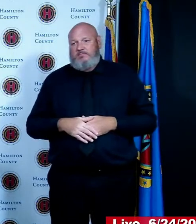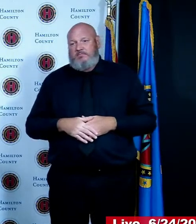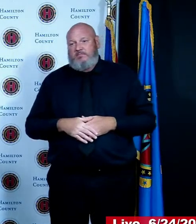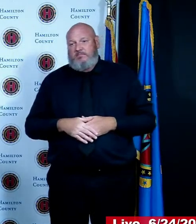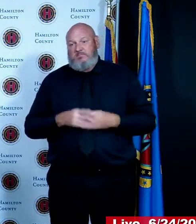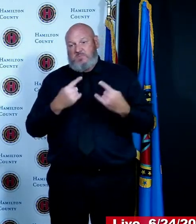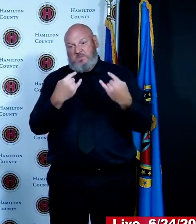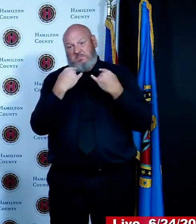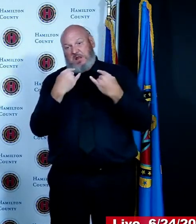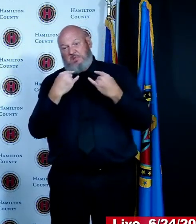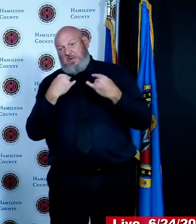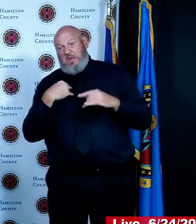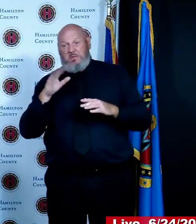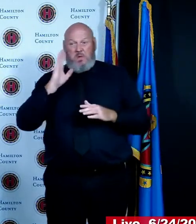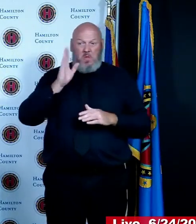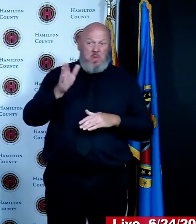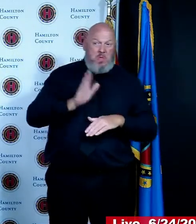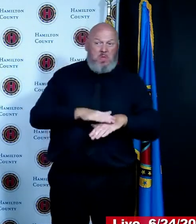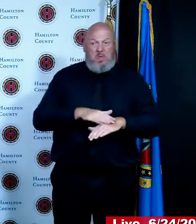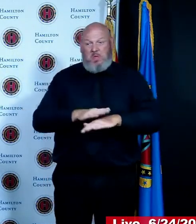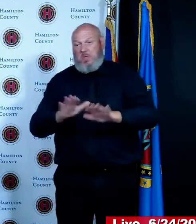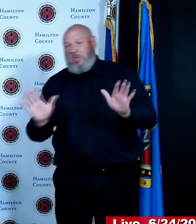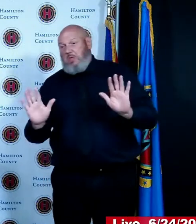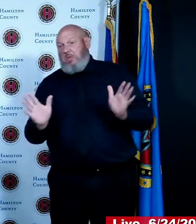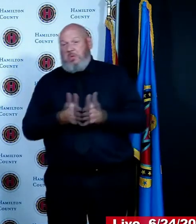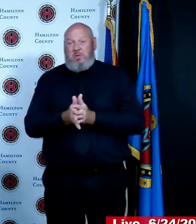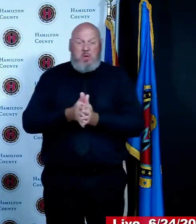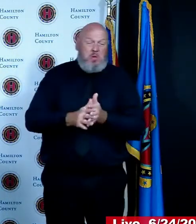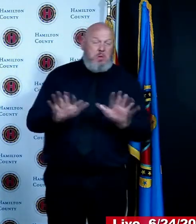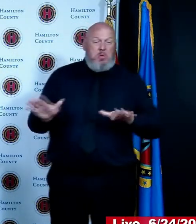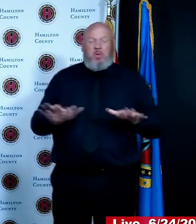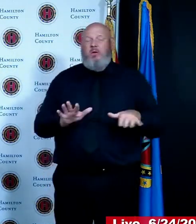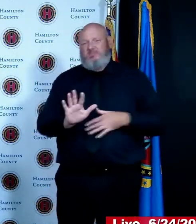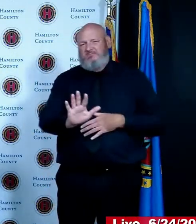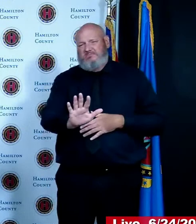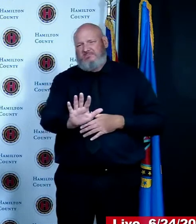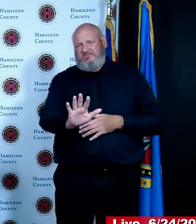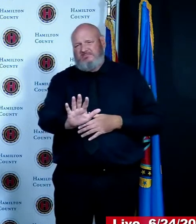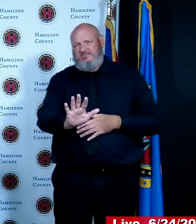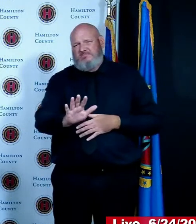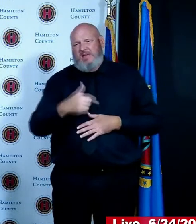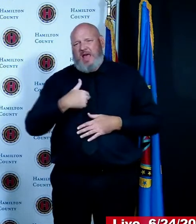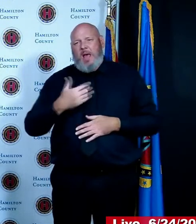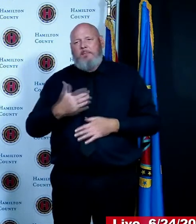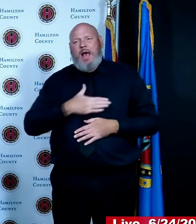reminded people what to do I am will be happily taking that criticism the